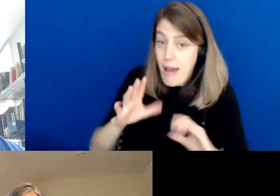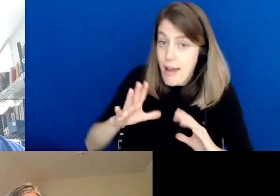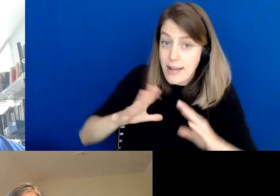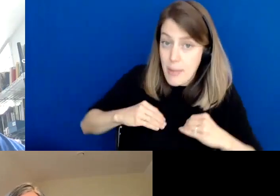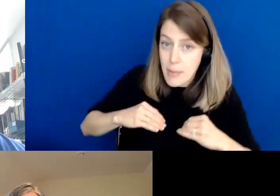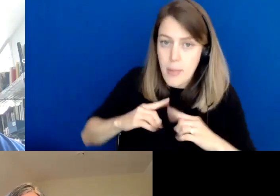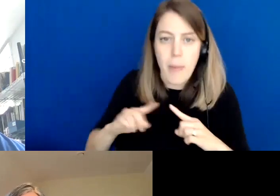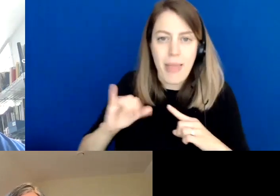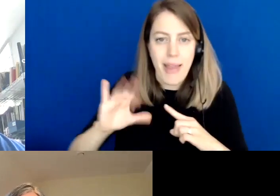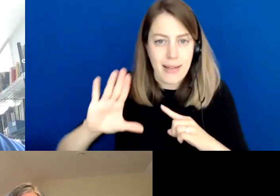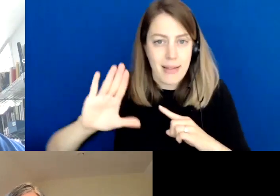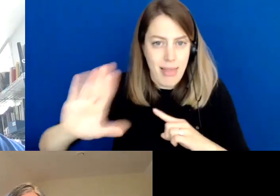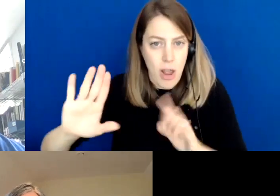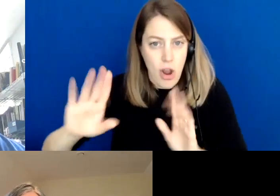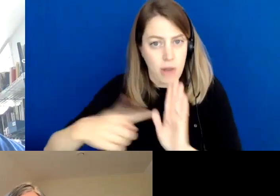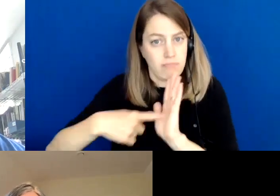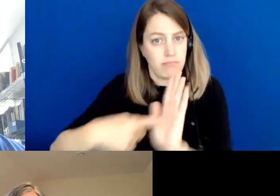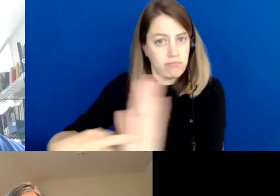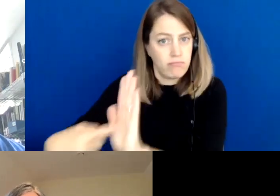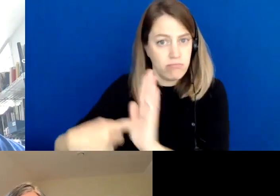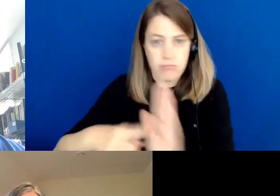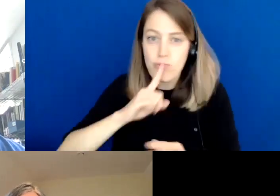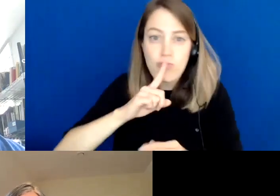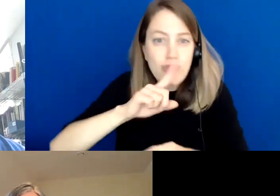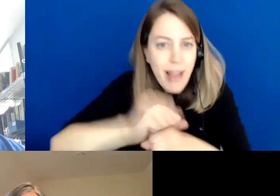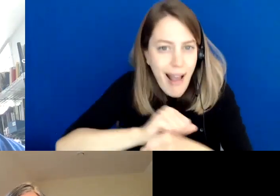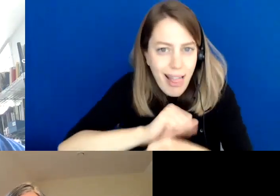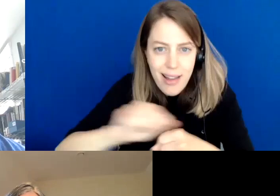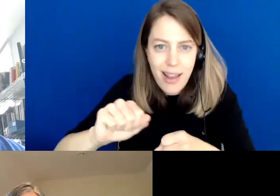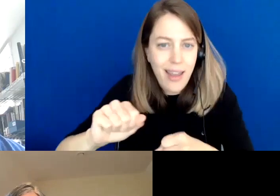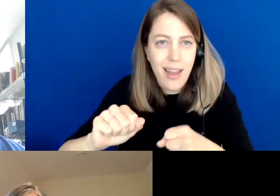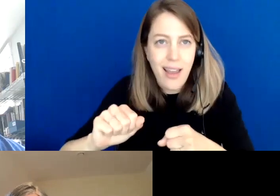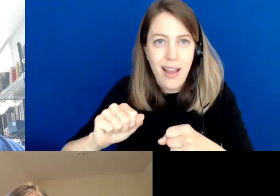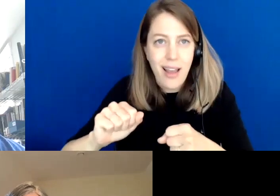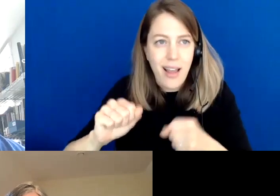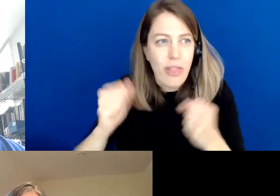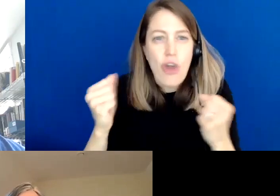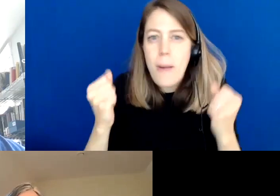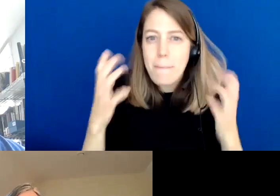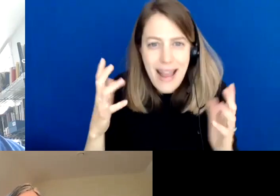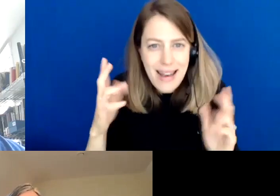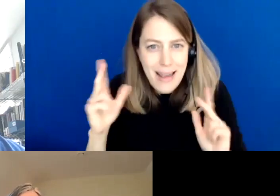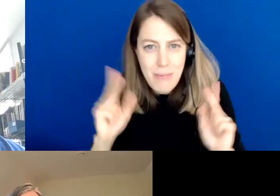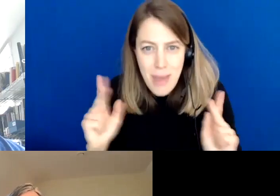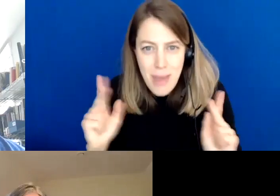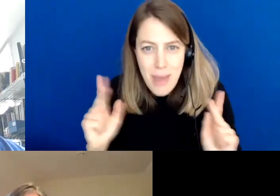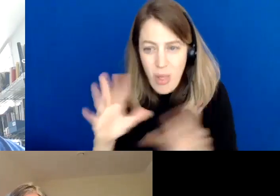The reality is is that there are a great many people within the JRC